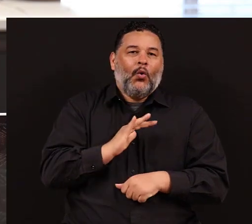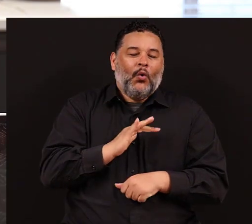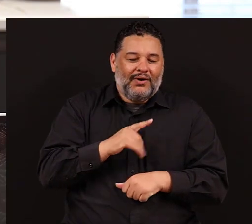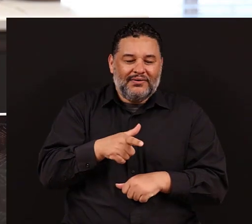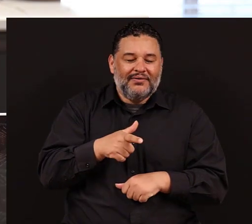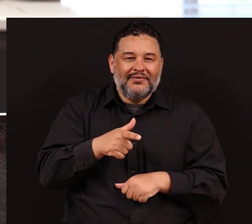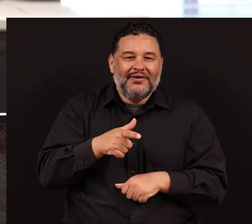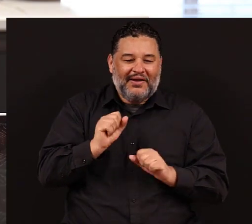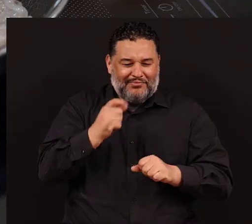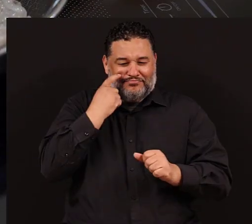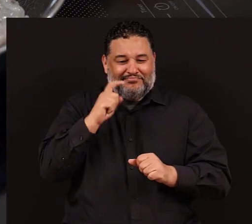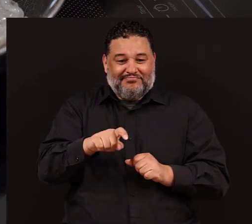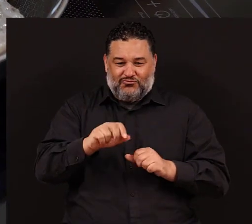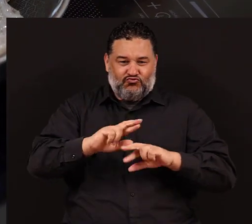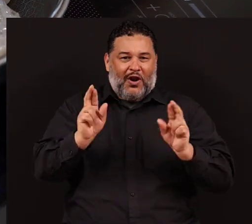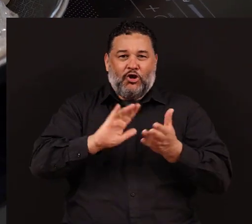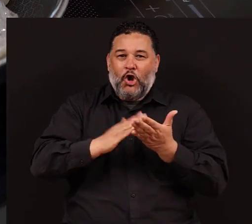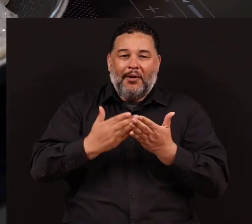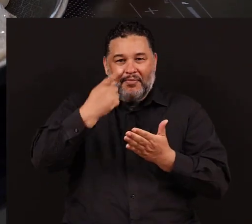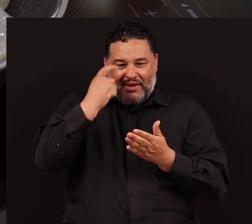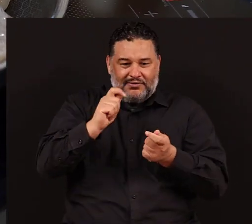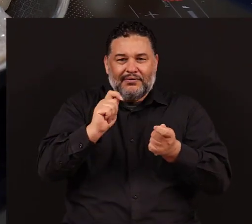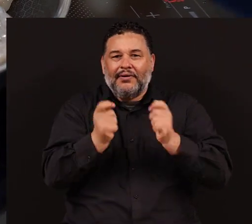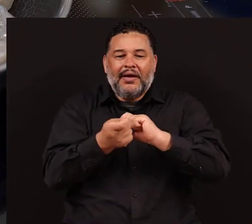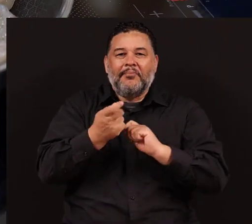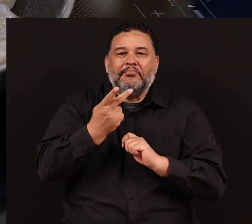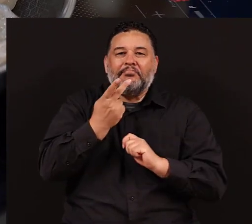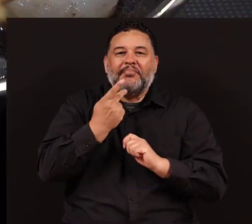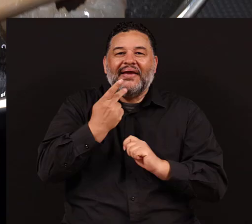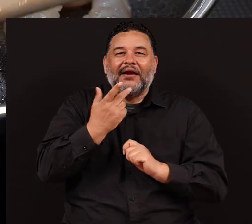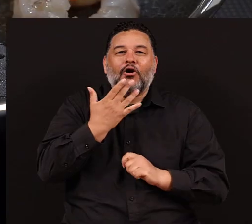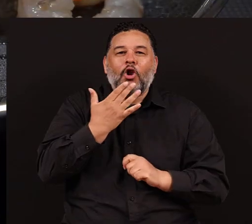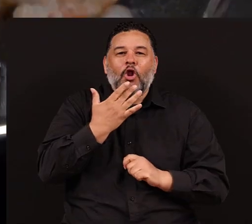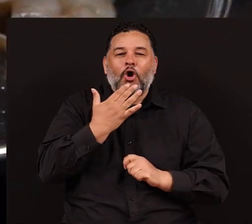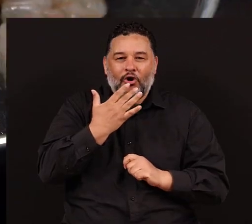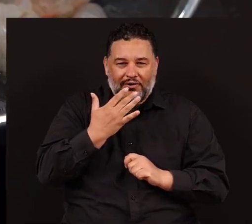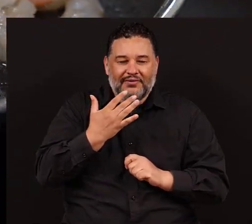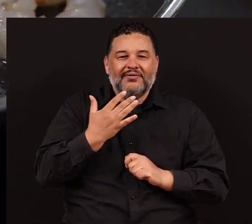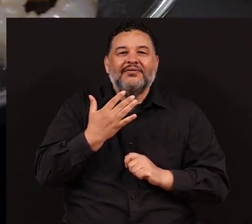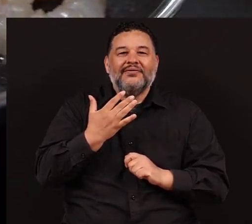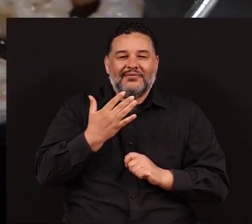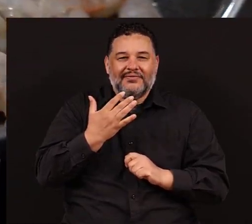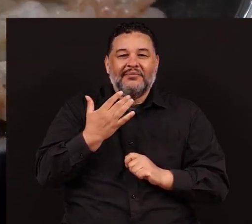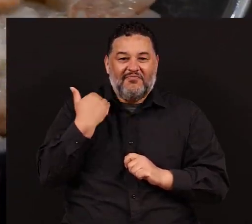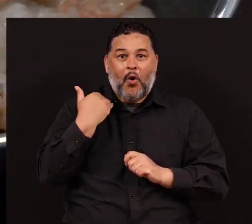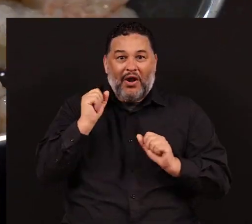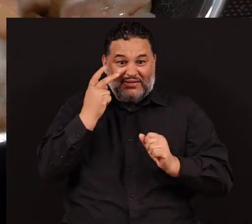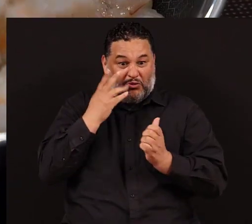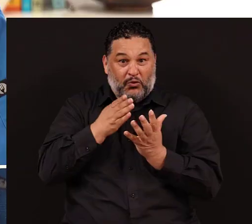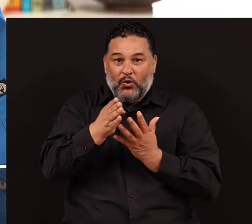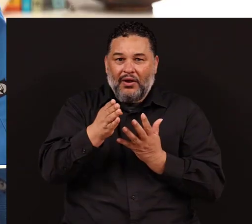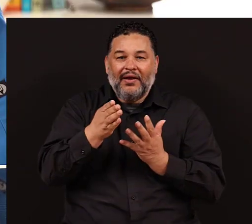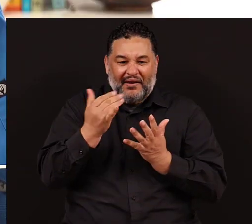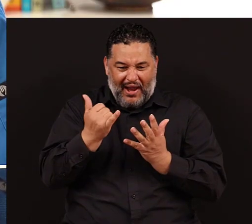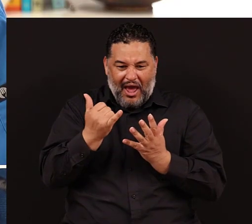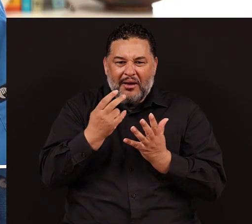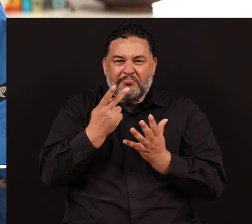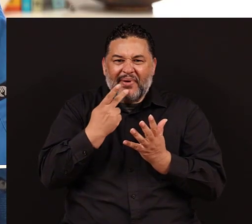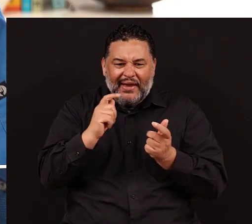'cause it'll turn this very pink, opaque color, which is really nice. Stir it up a little bit more here. So next thing we're gonna add